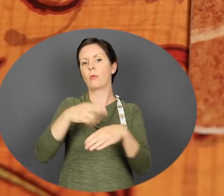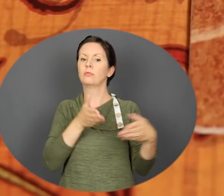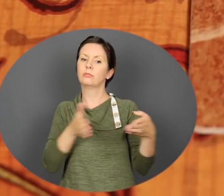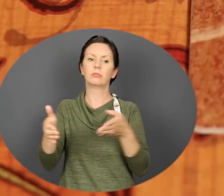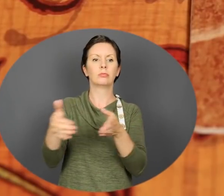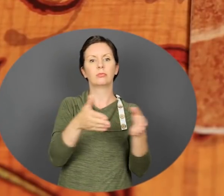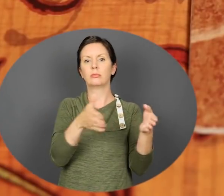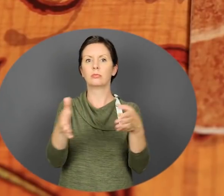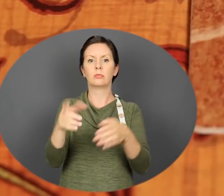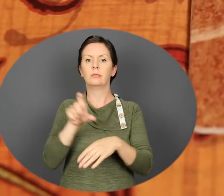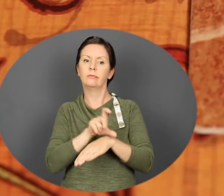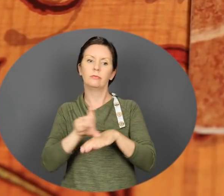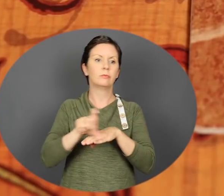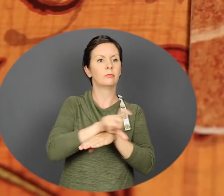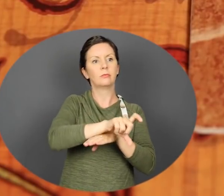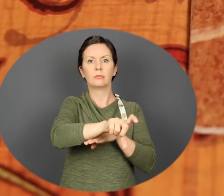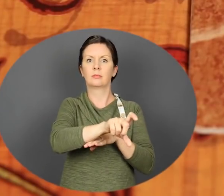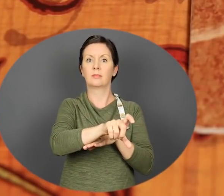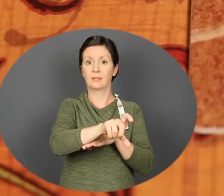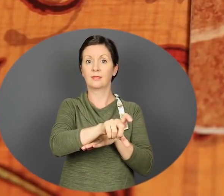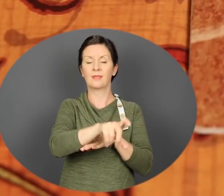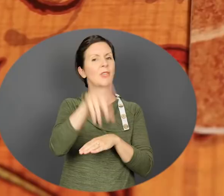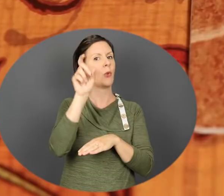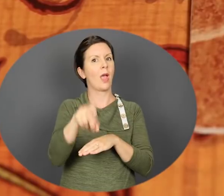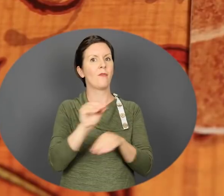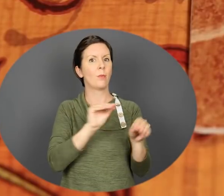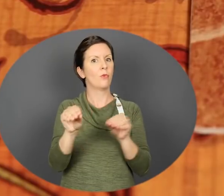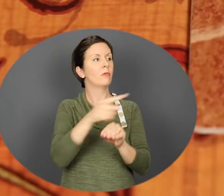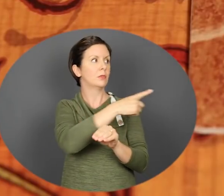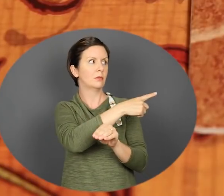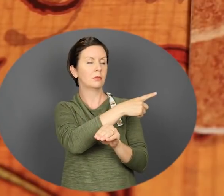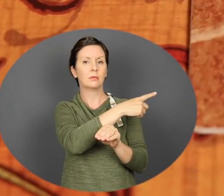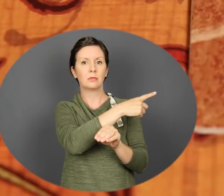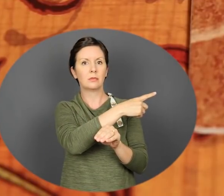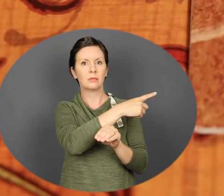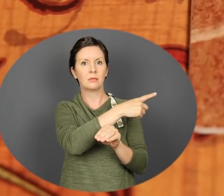of the path you are connected to. So I would have to go this way. I couldn’t come to